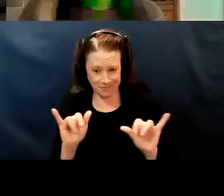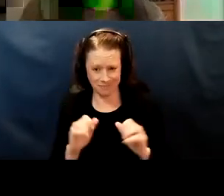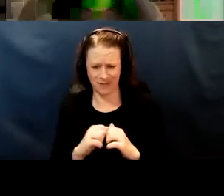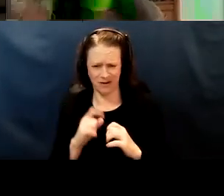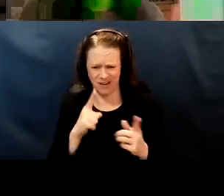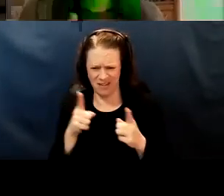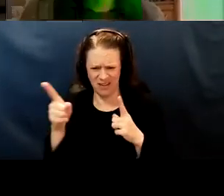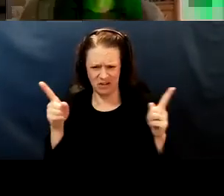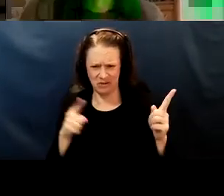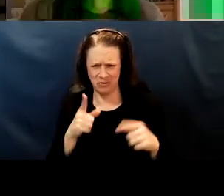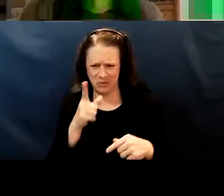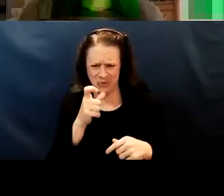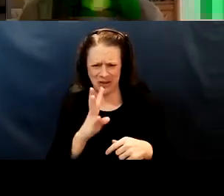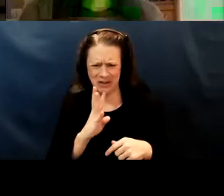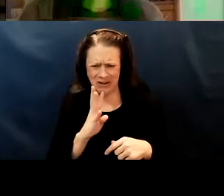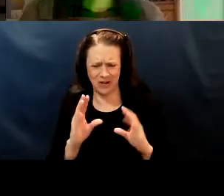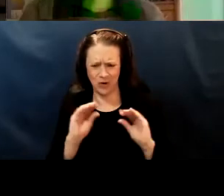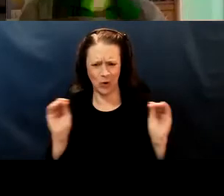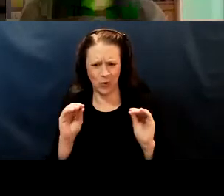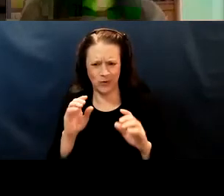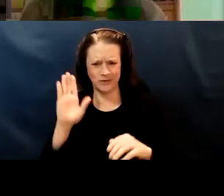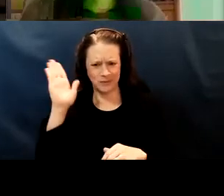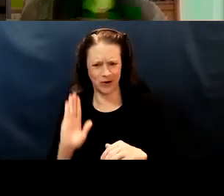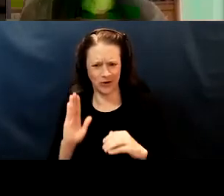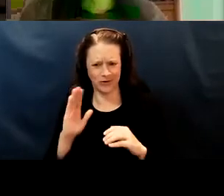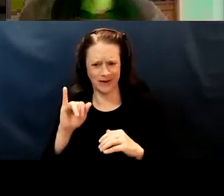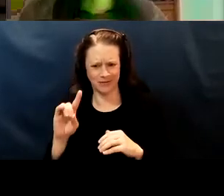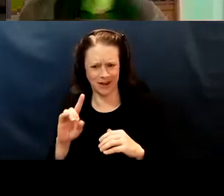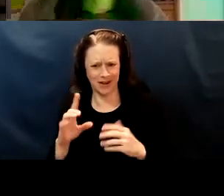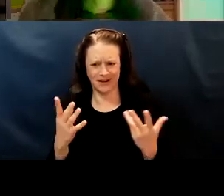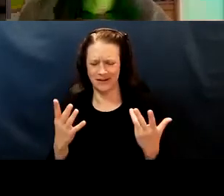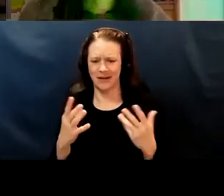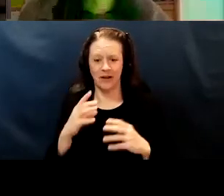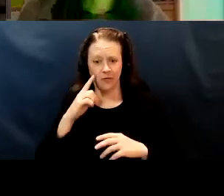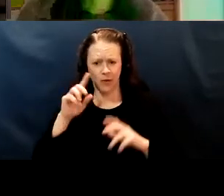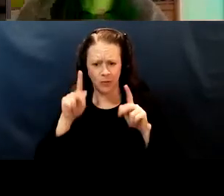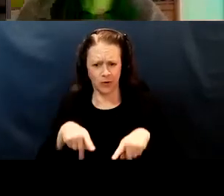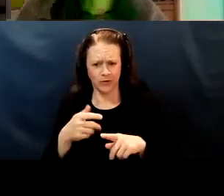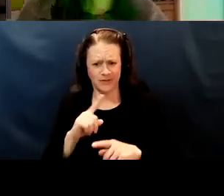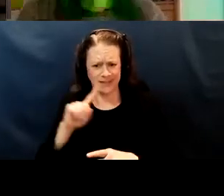not going to no who's talking which is really important for the person who's deaf or hard-of-hearing to understand.